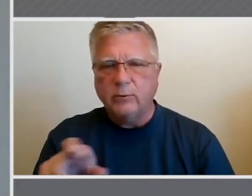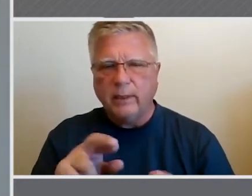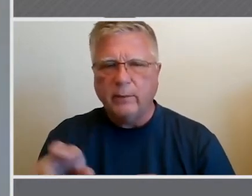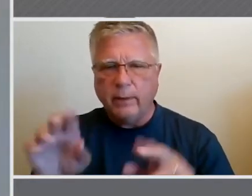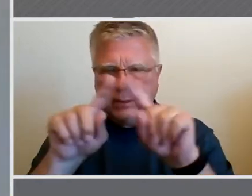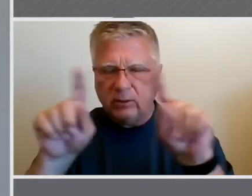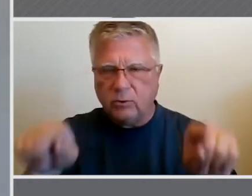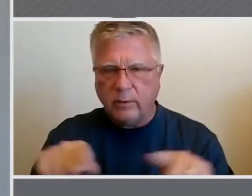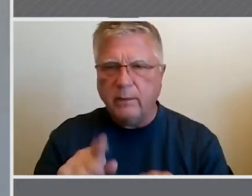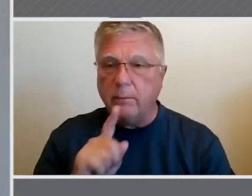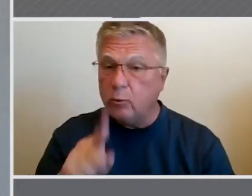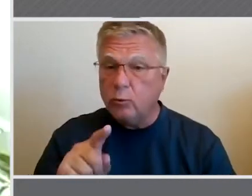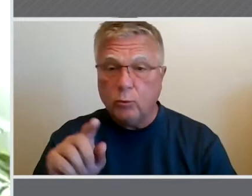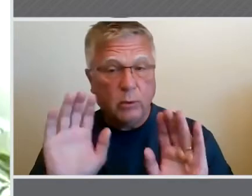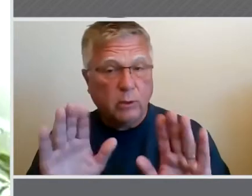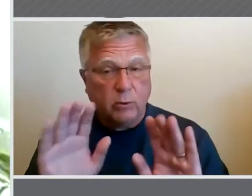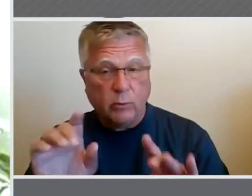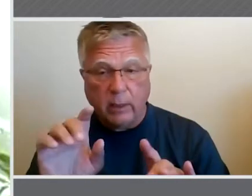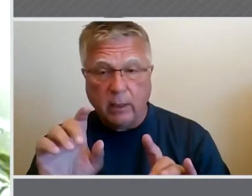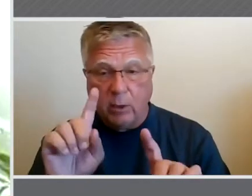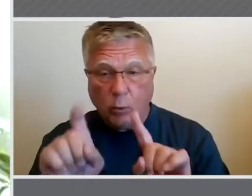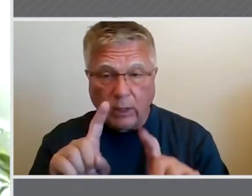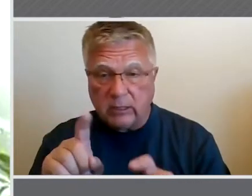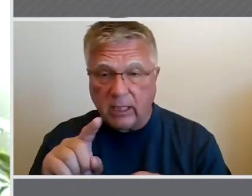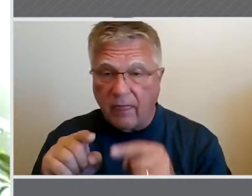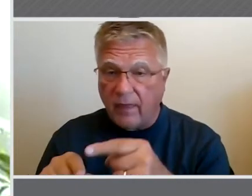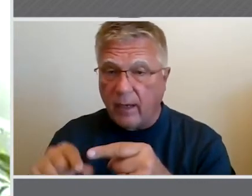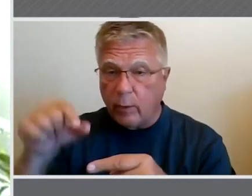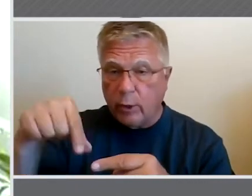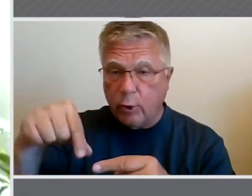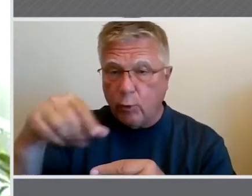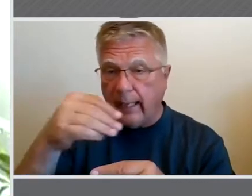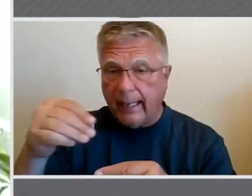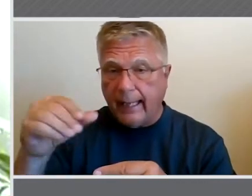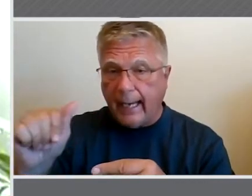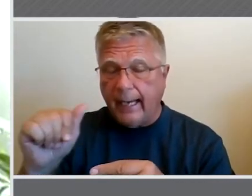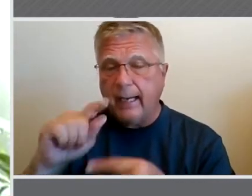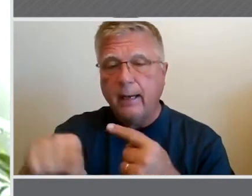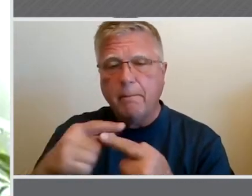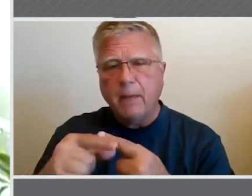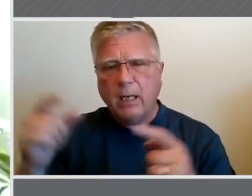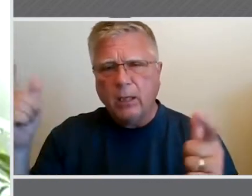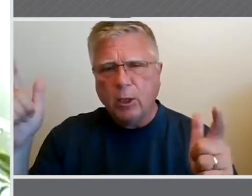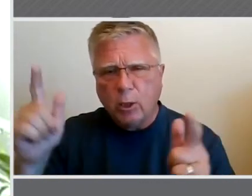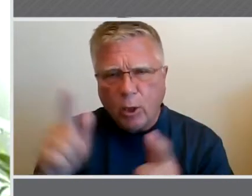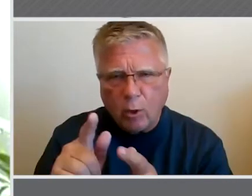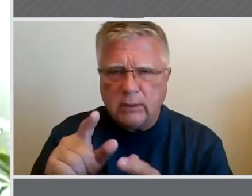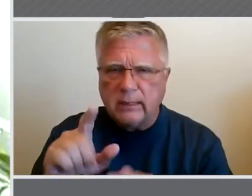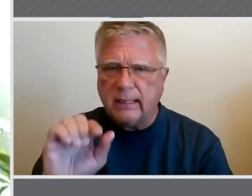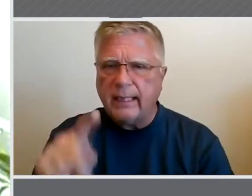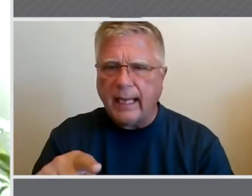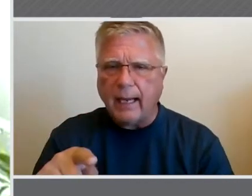In the q&a are already about closing the gap on 20,000 affordable units that are needed in the city.